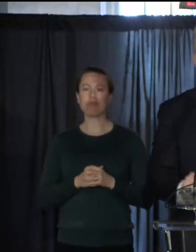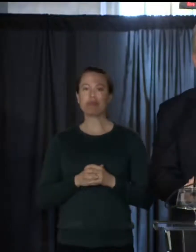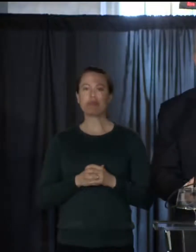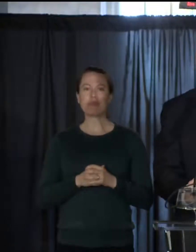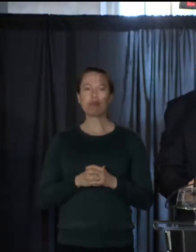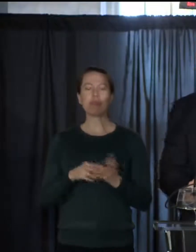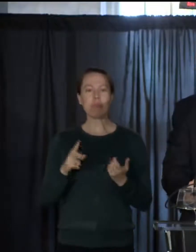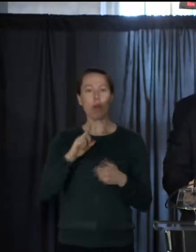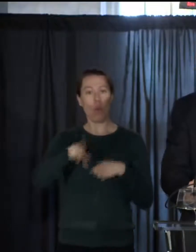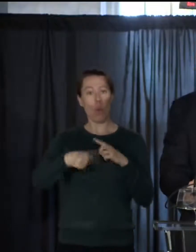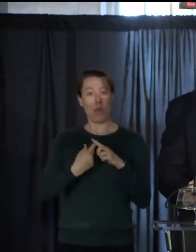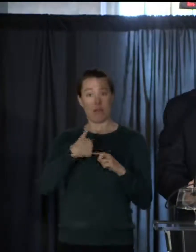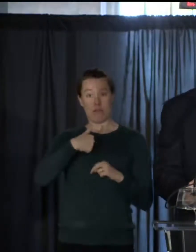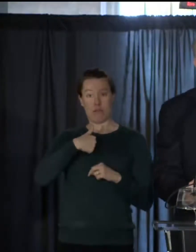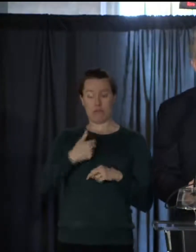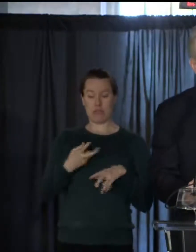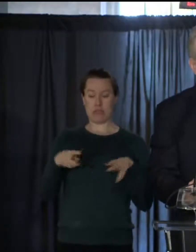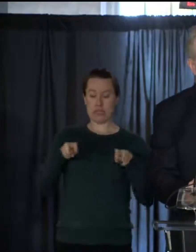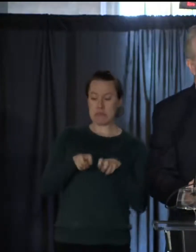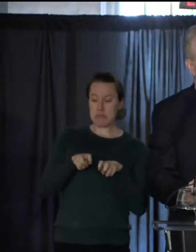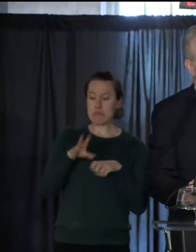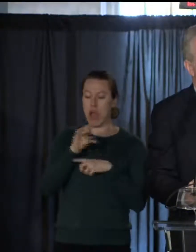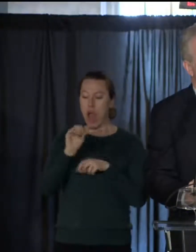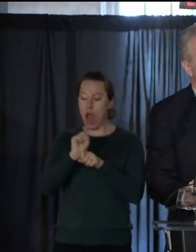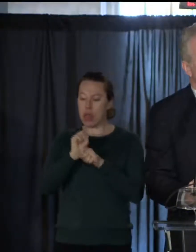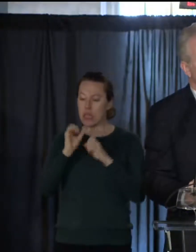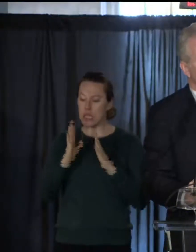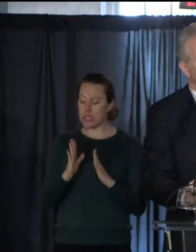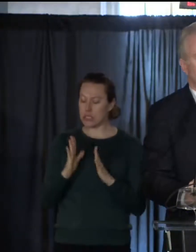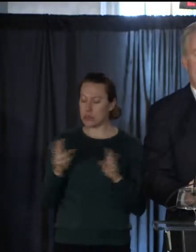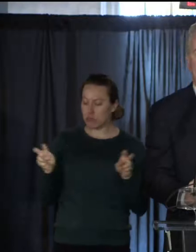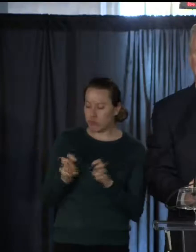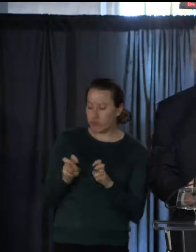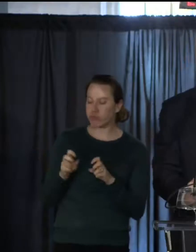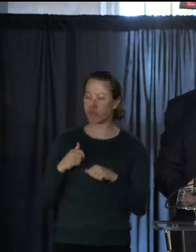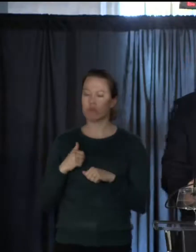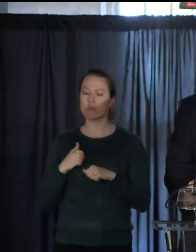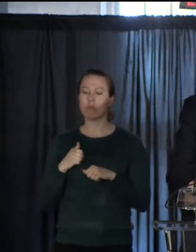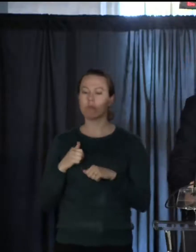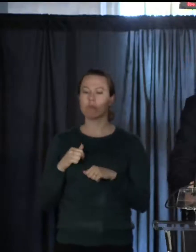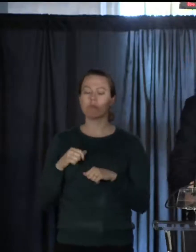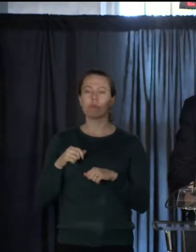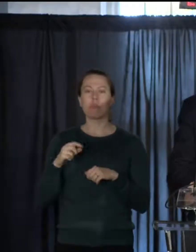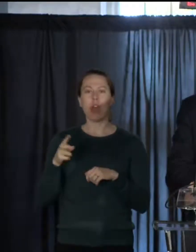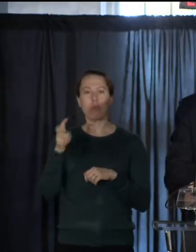OF MY COLLEAGUES AND THEY ARE TRAVELING AROUND THE WORLD, THEY